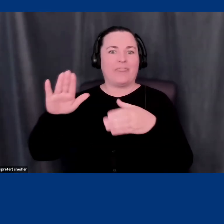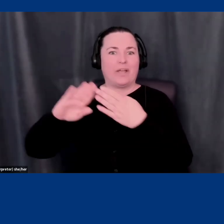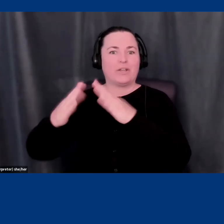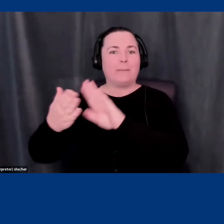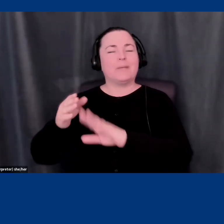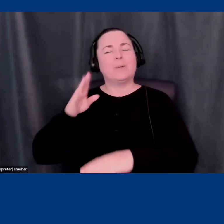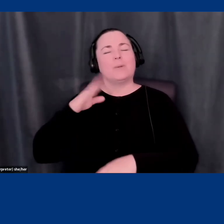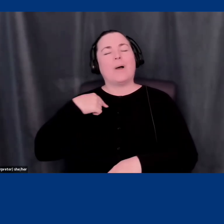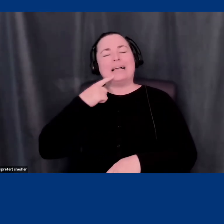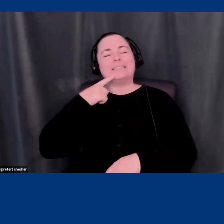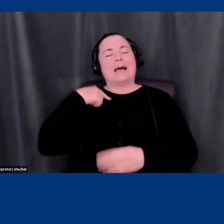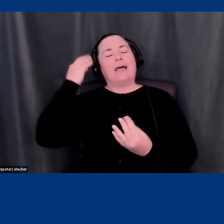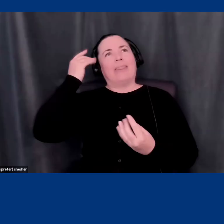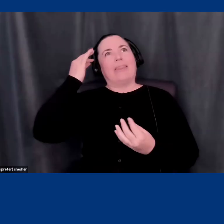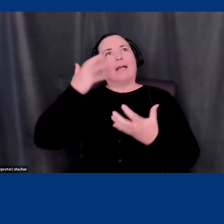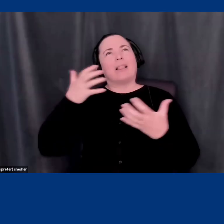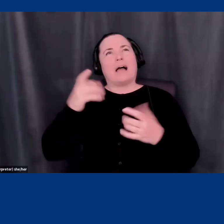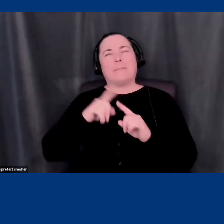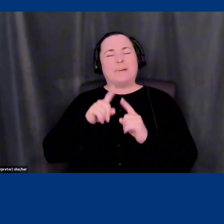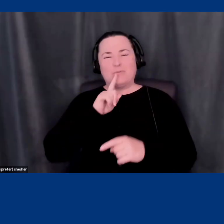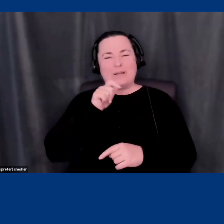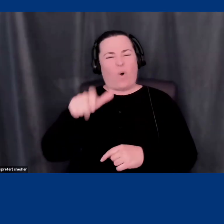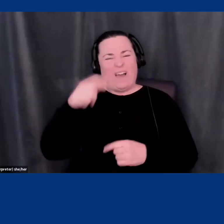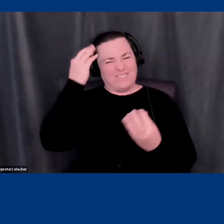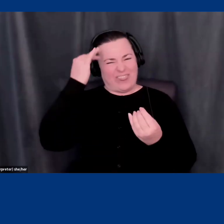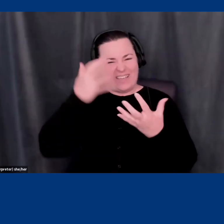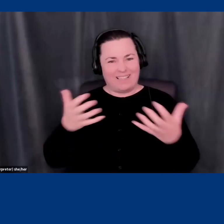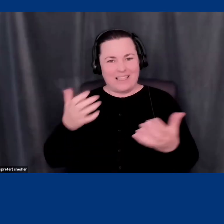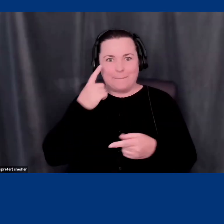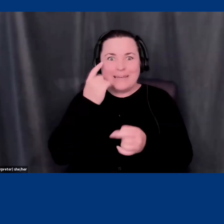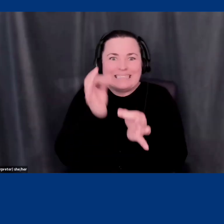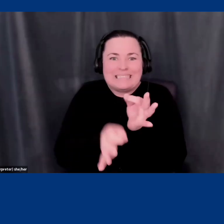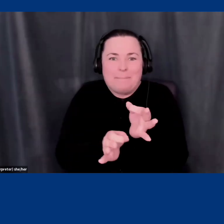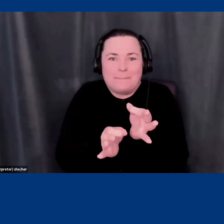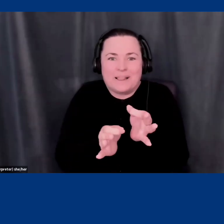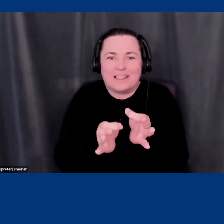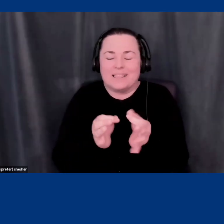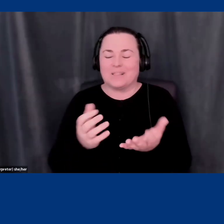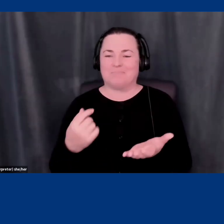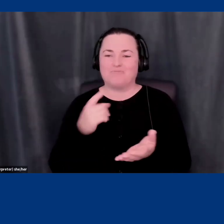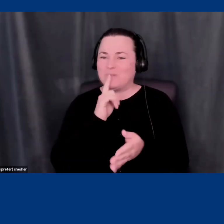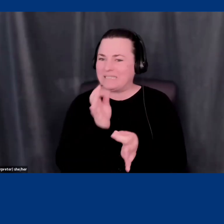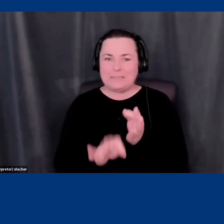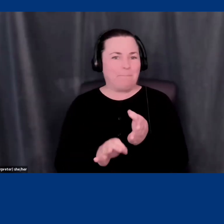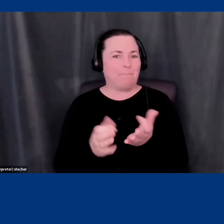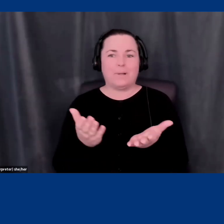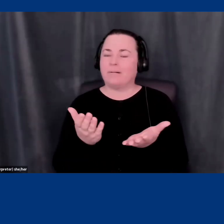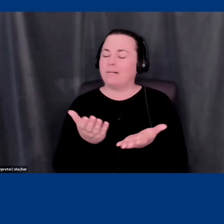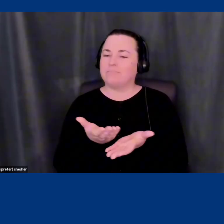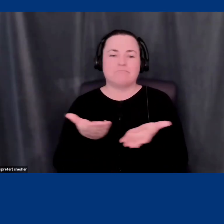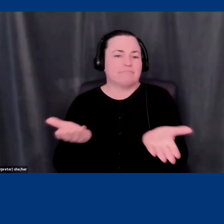But I think it's a lot more simple than we give credit for. And it just really requires us to be